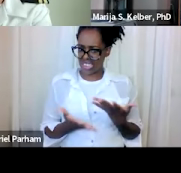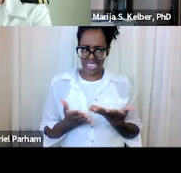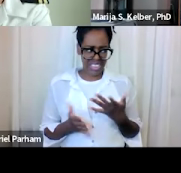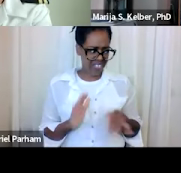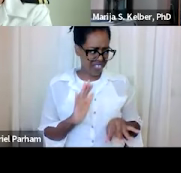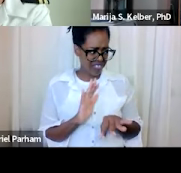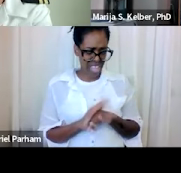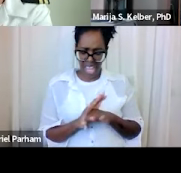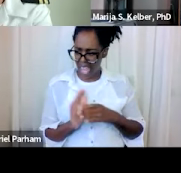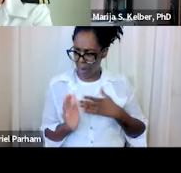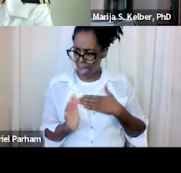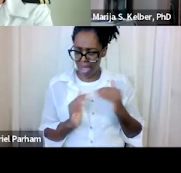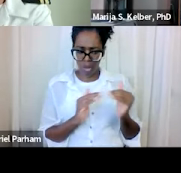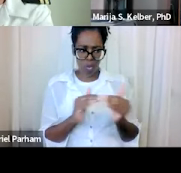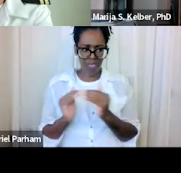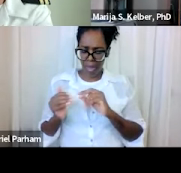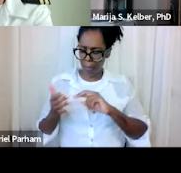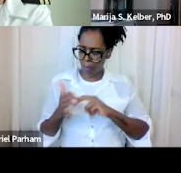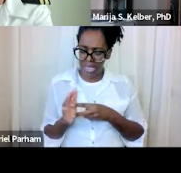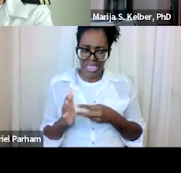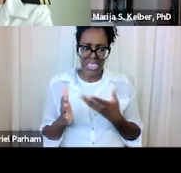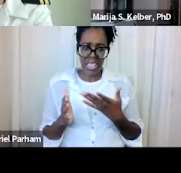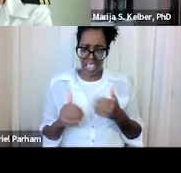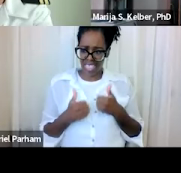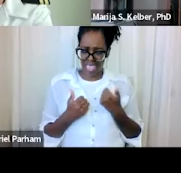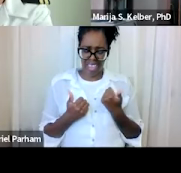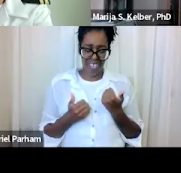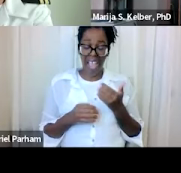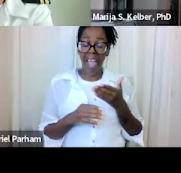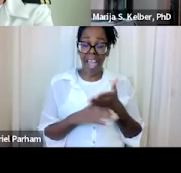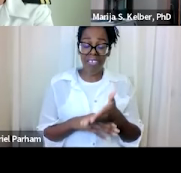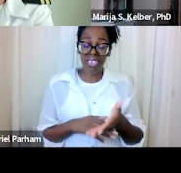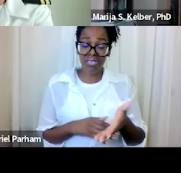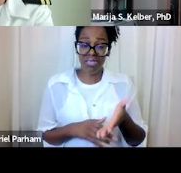or how do I find equivalent purpose and meaning in my life after I leave the military?" Dr. Irvin Yalom,